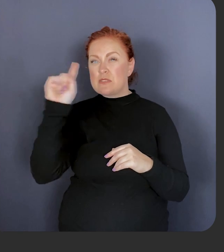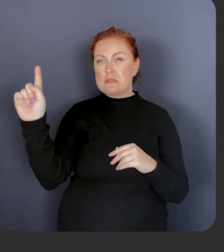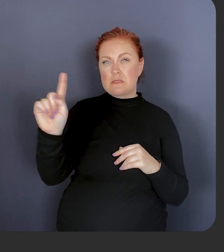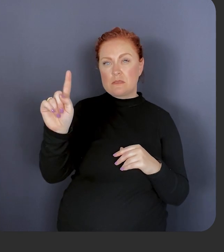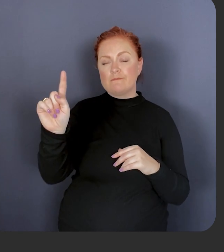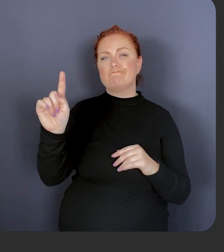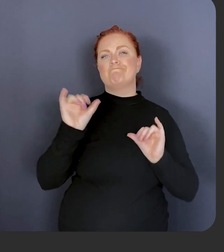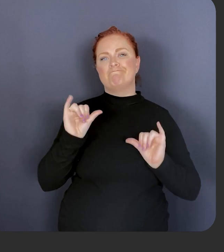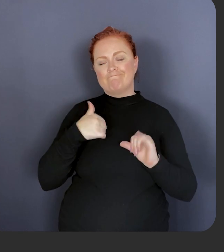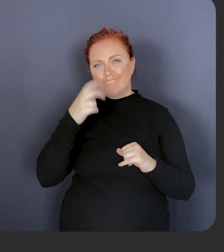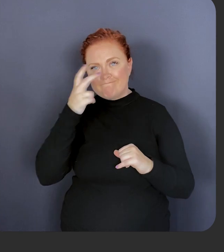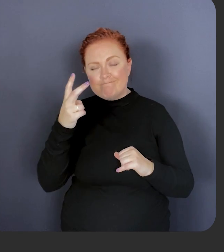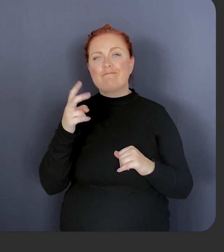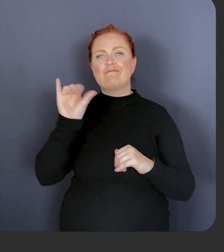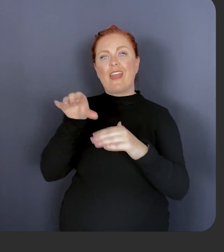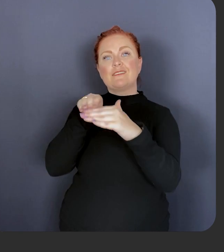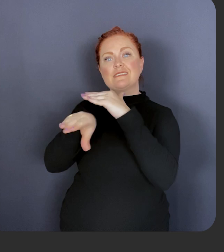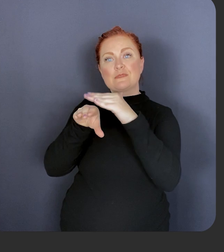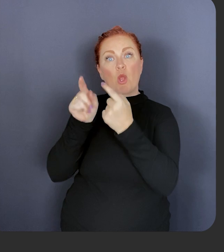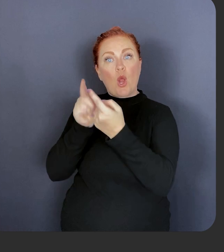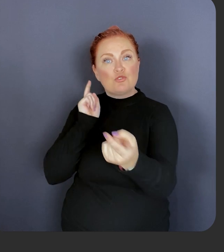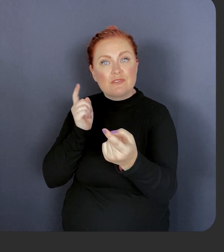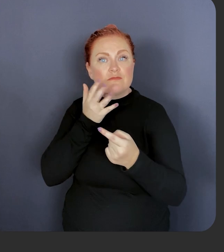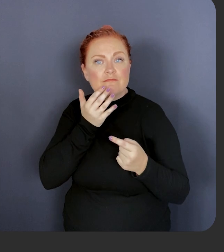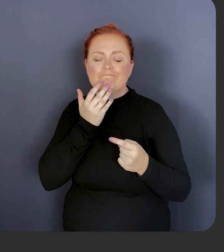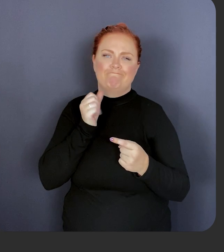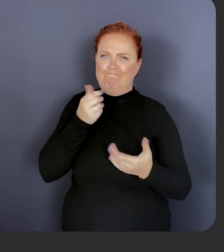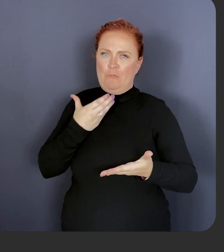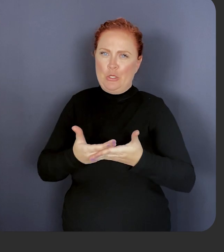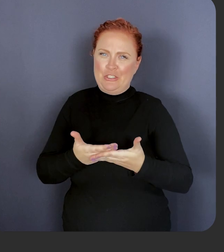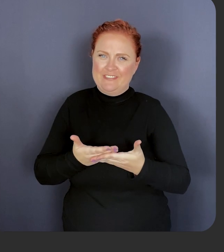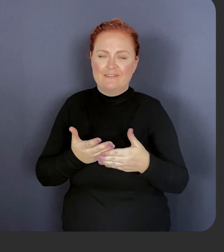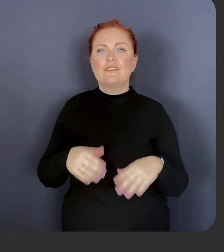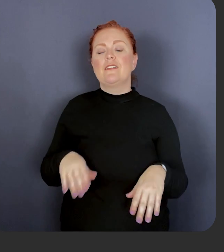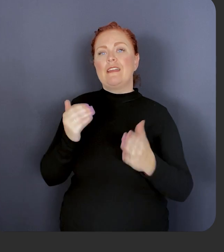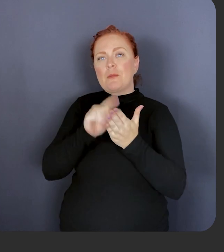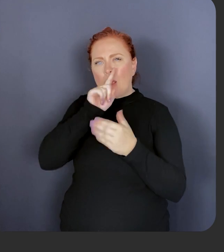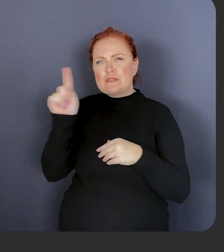I can see that that accessibility contrast is not good. So again, if I hover, you can see